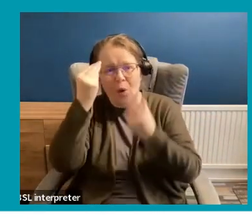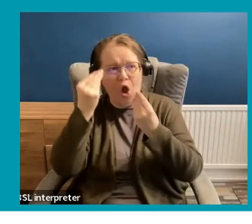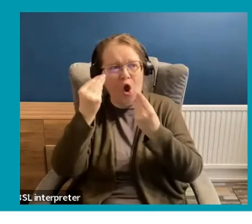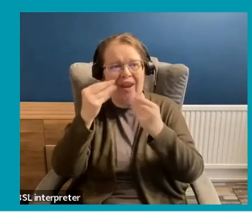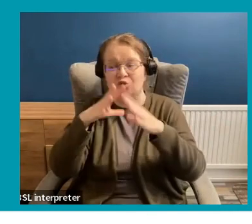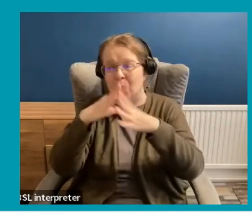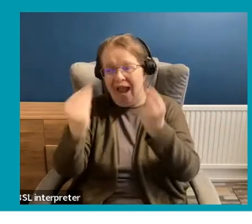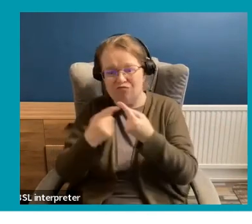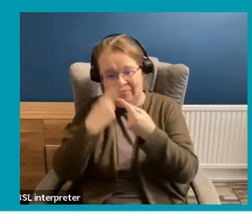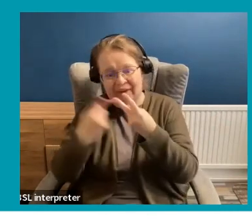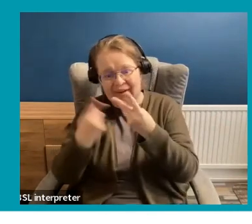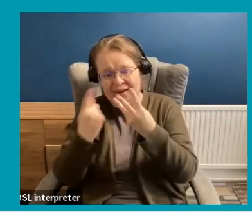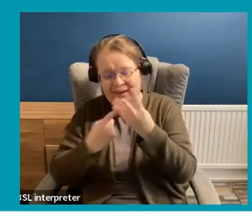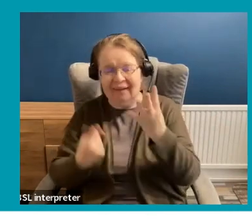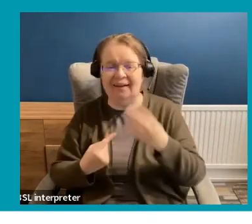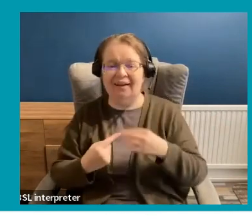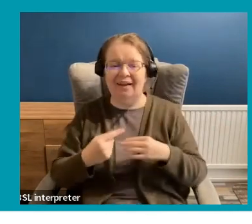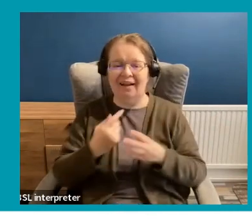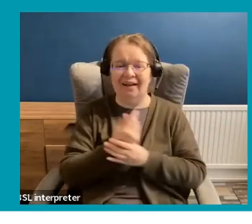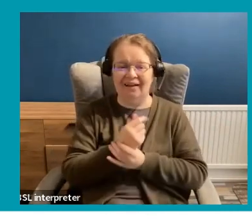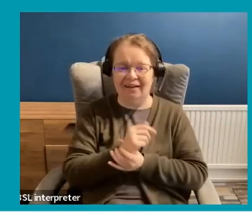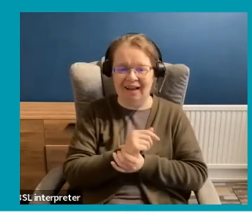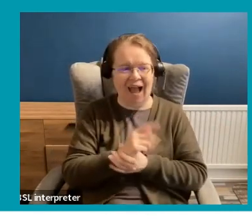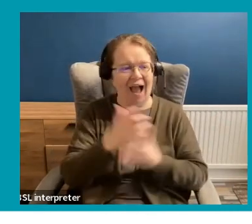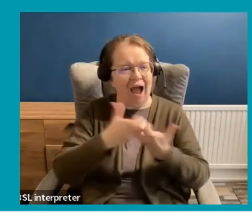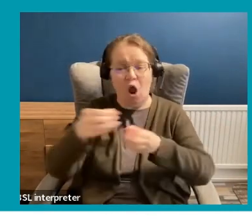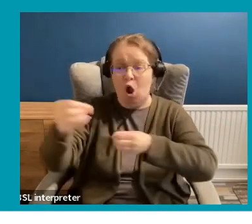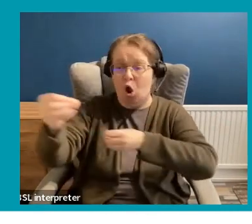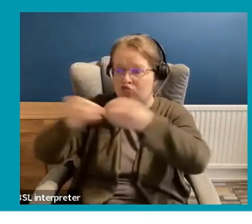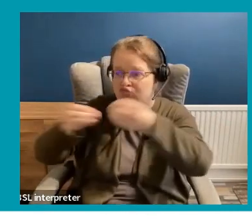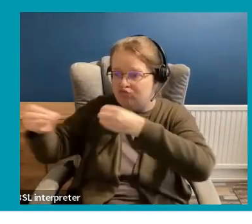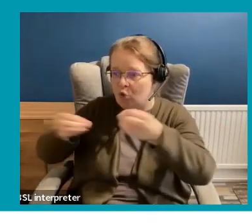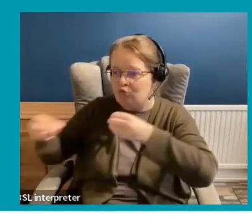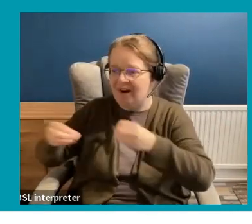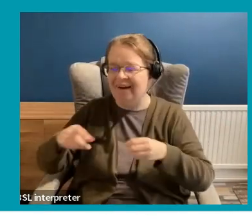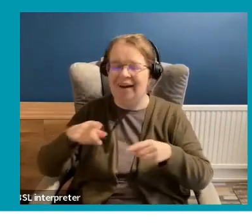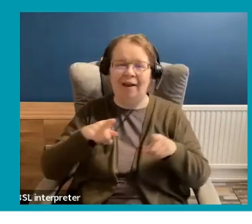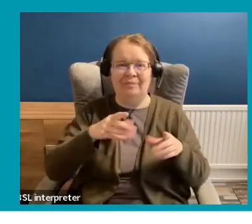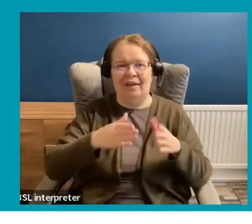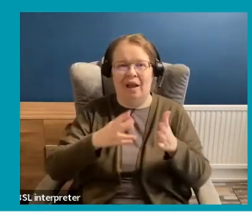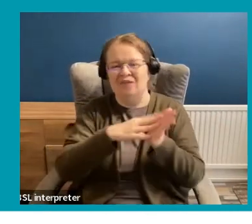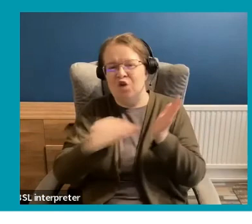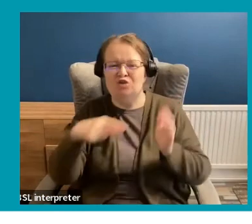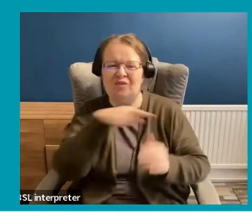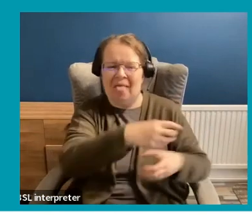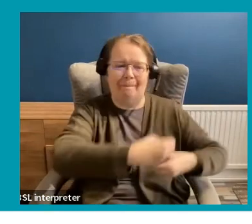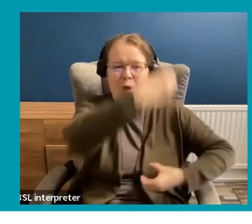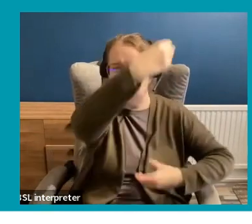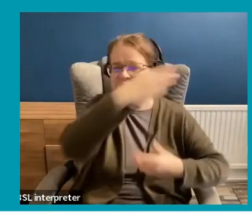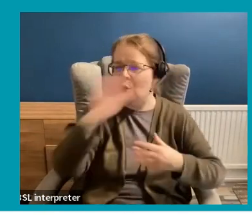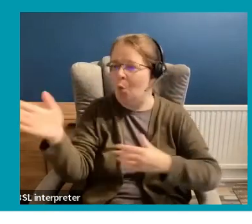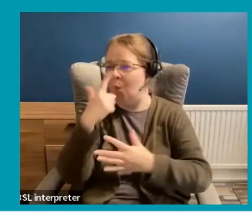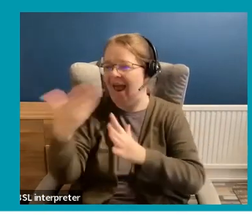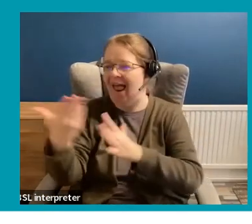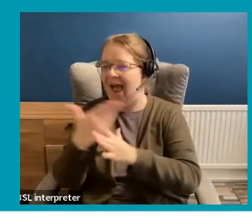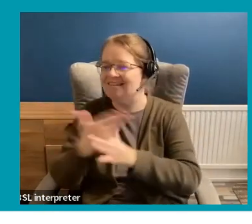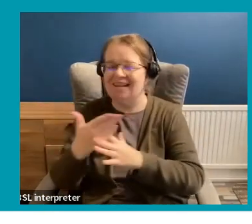How can we have that recruitment version of that post so everyone can access recruitment. That would be amazing.